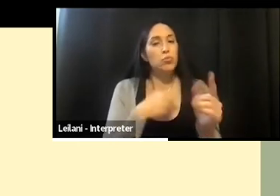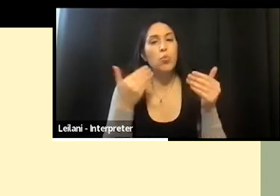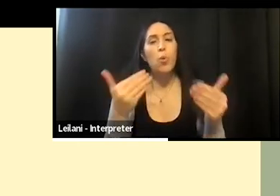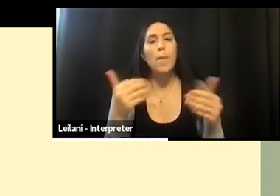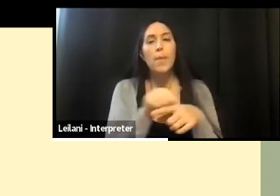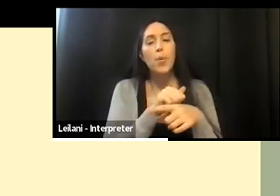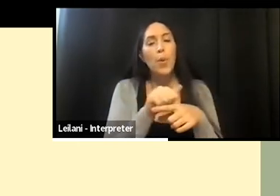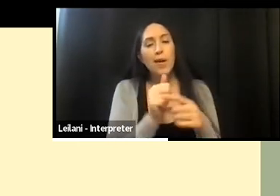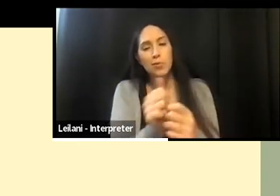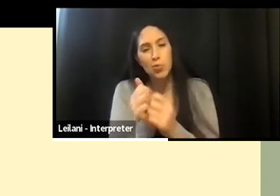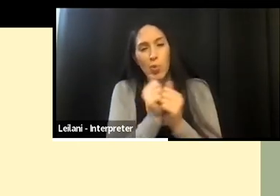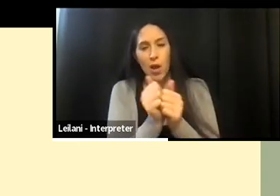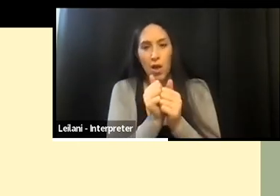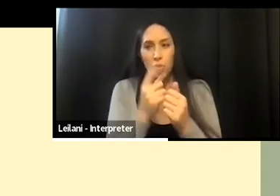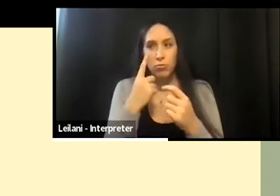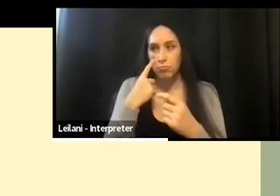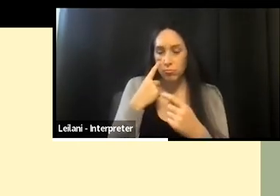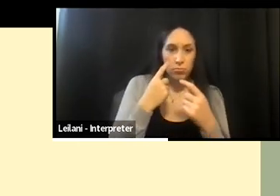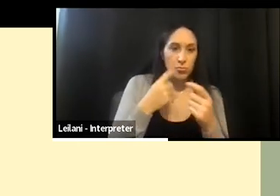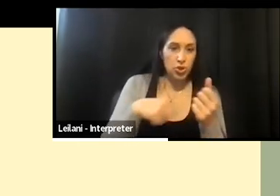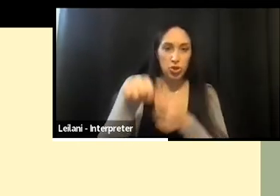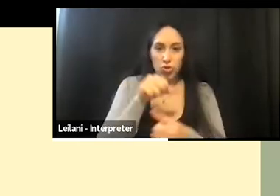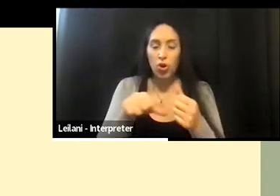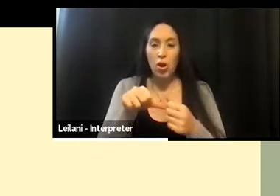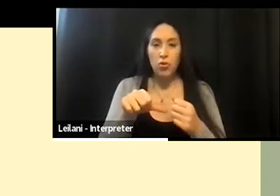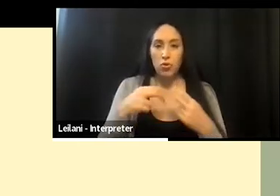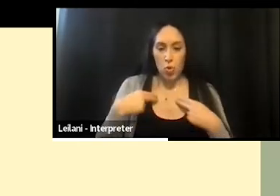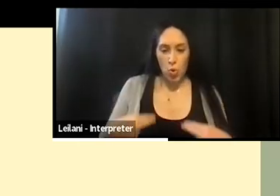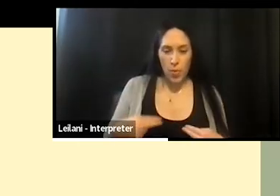to witness each other's humanity, stories and journeys.